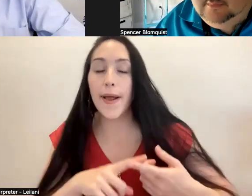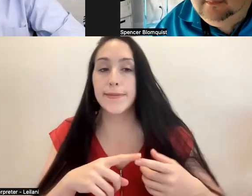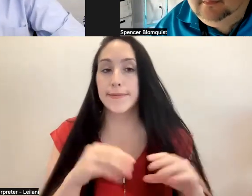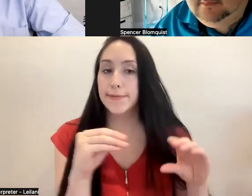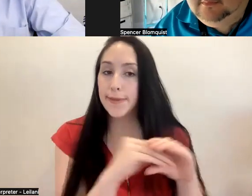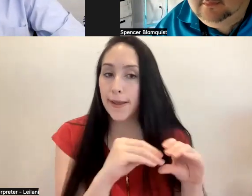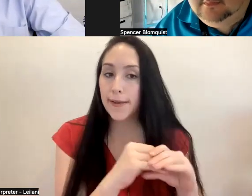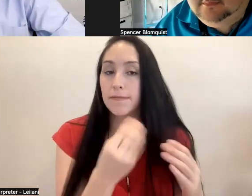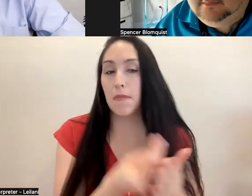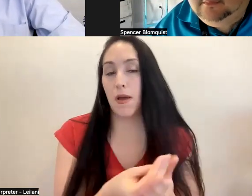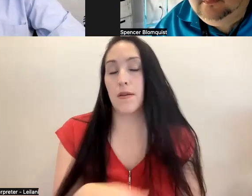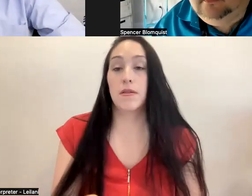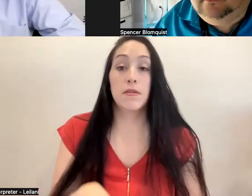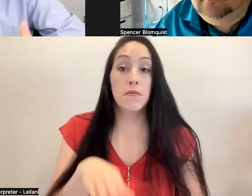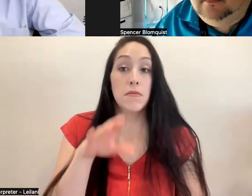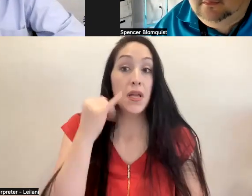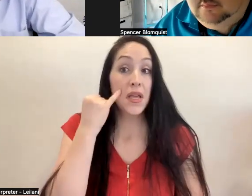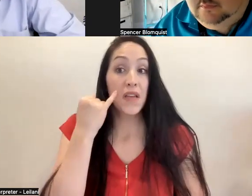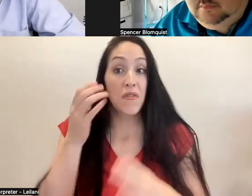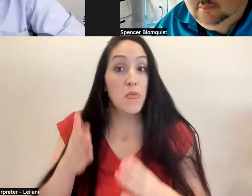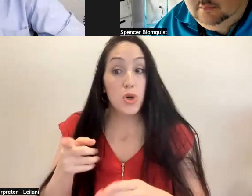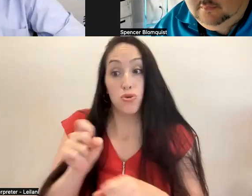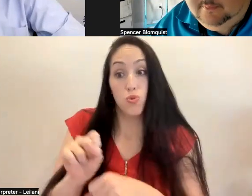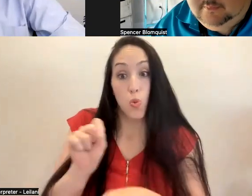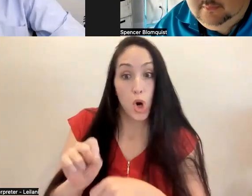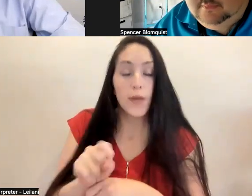or at the ability they could set up reoccurring contributions to their account.